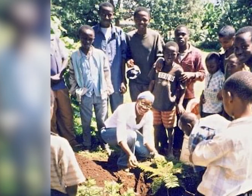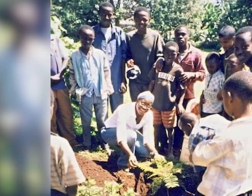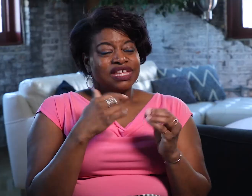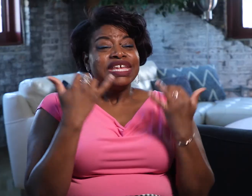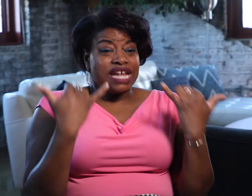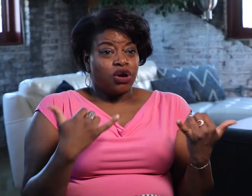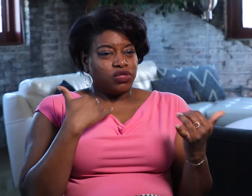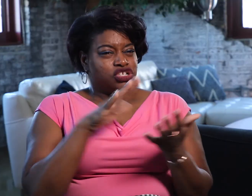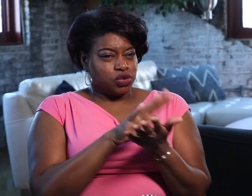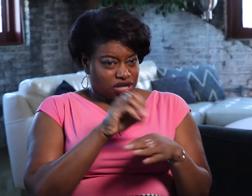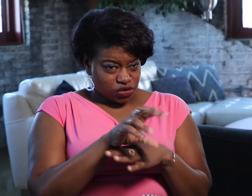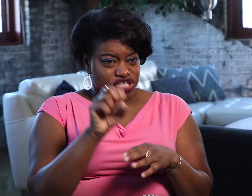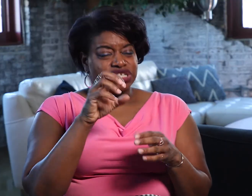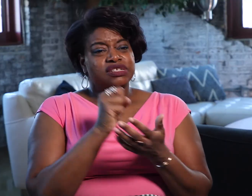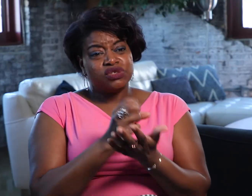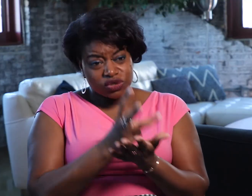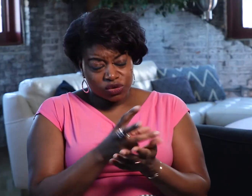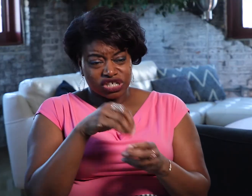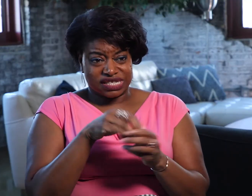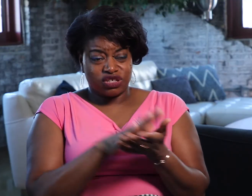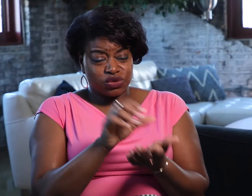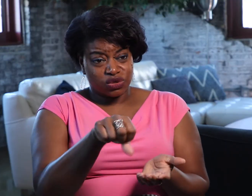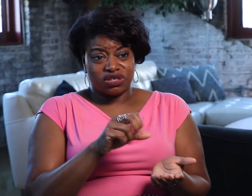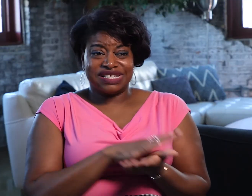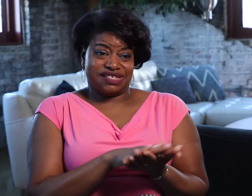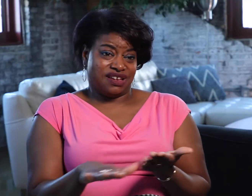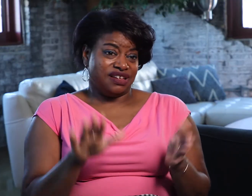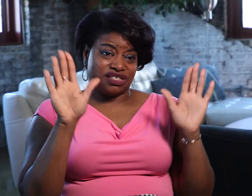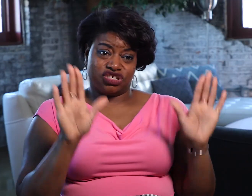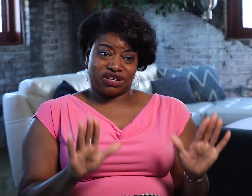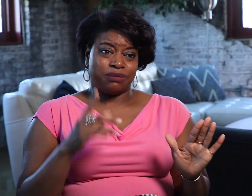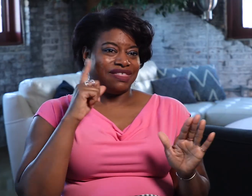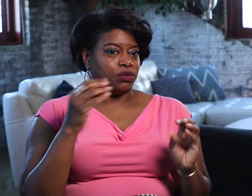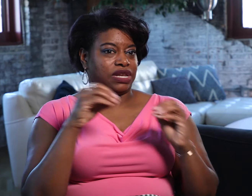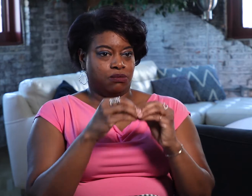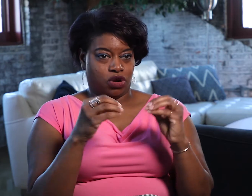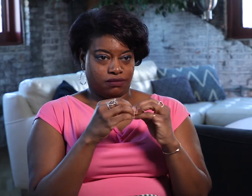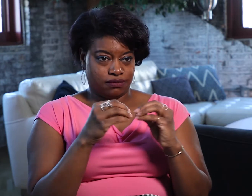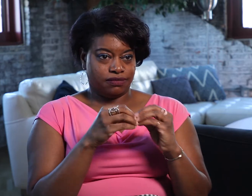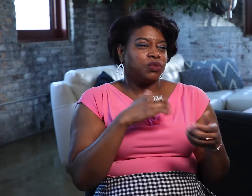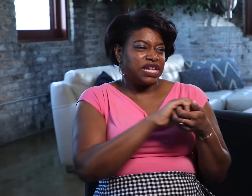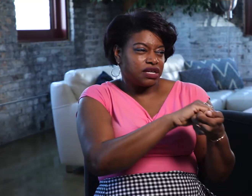At the moment, the school has counselors and social workers, which is pleasing and admirable, but there is still